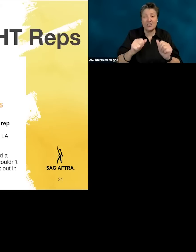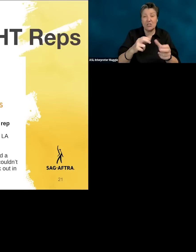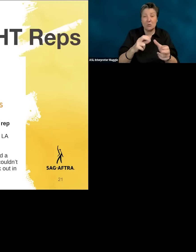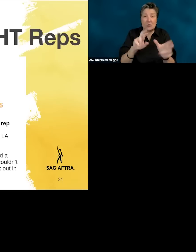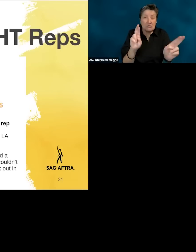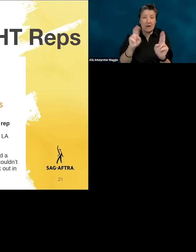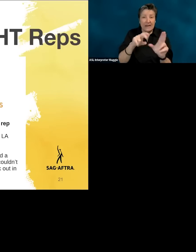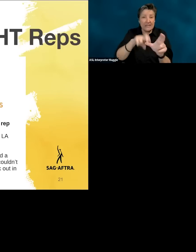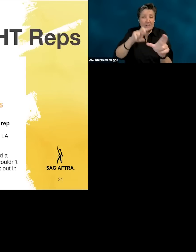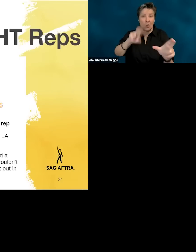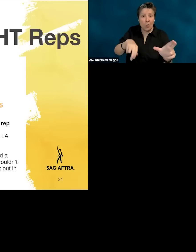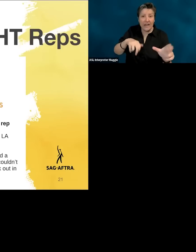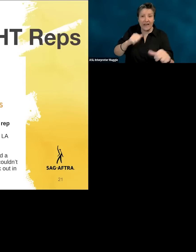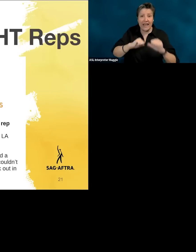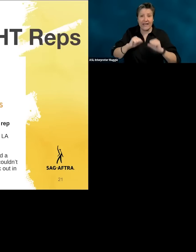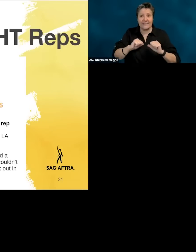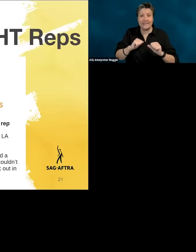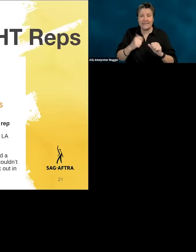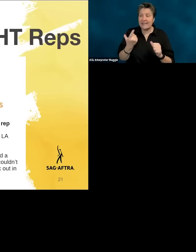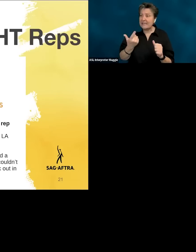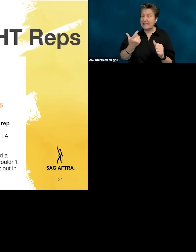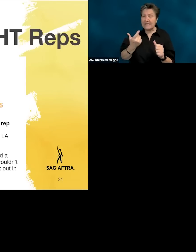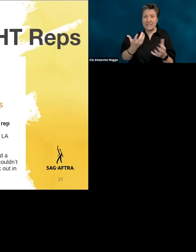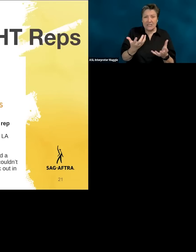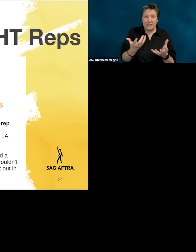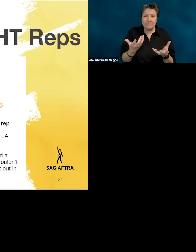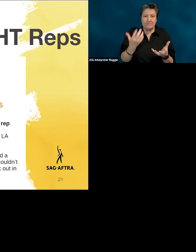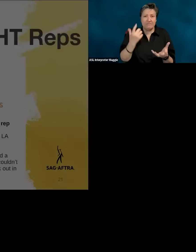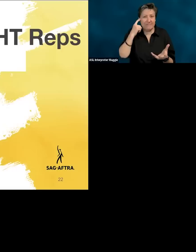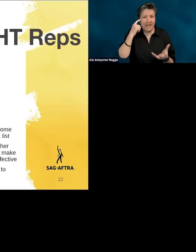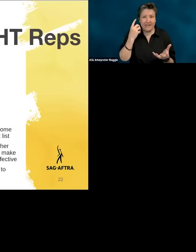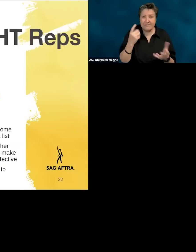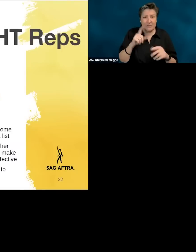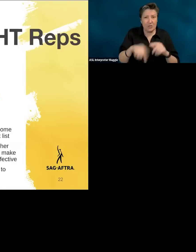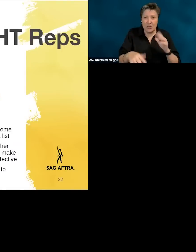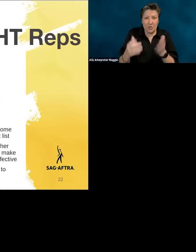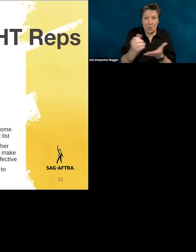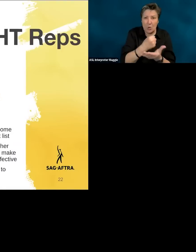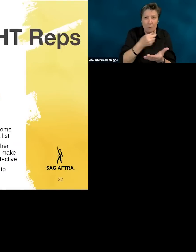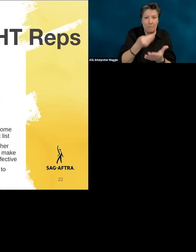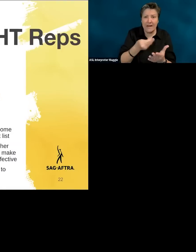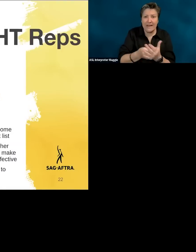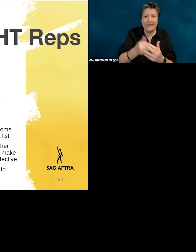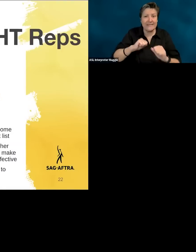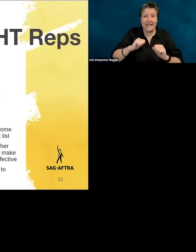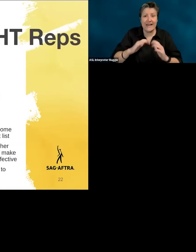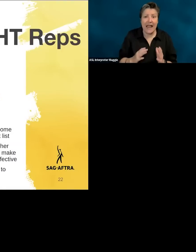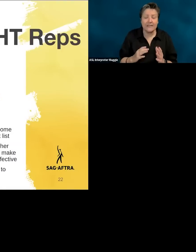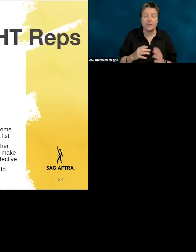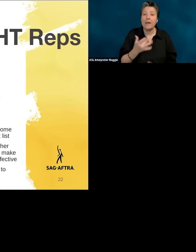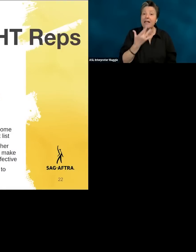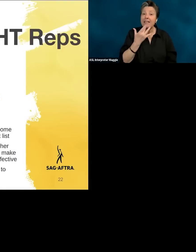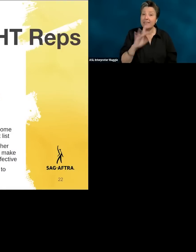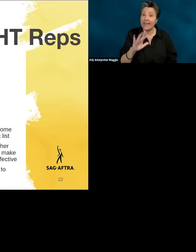for things to hopefully work out, to maybe make money as an actor. So luckily she decided to give it one more shot